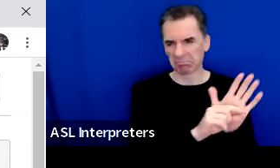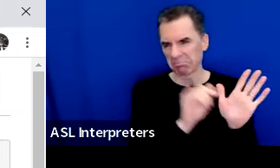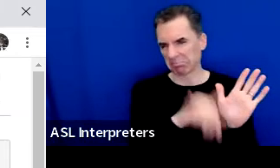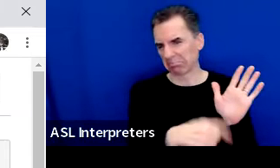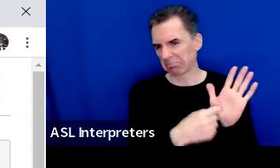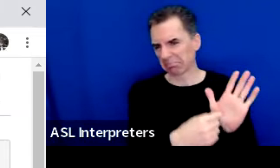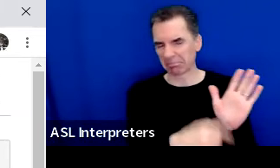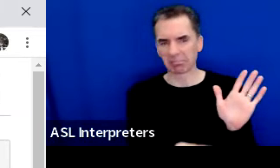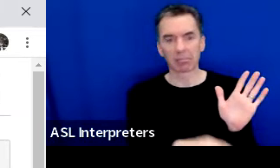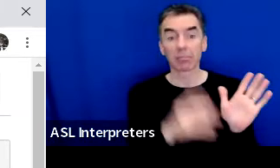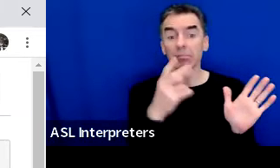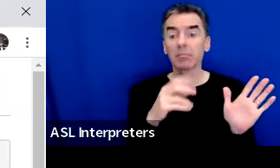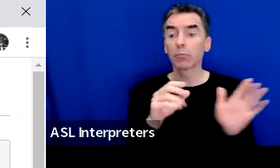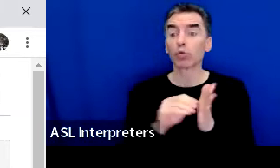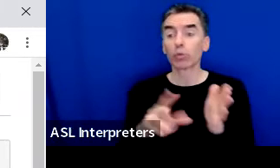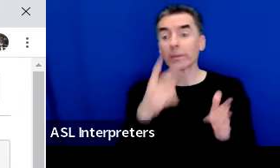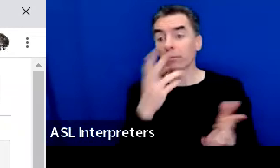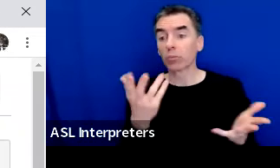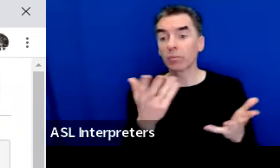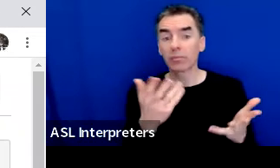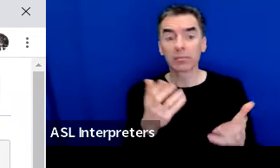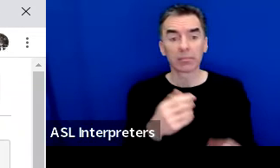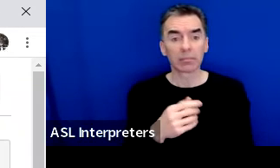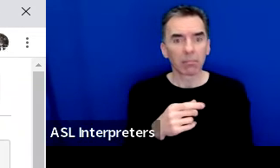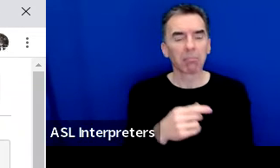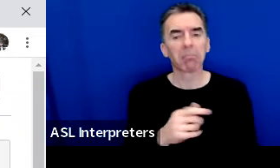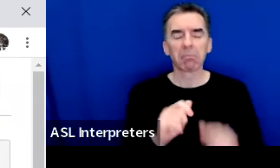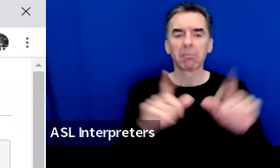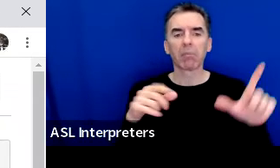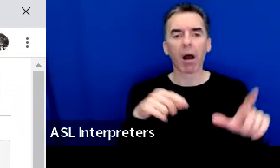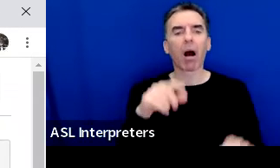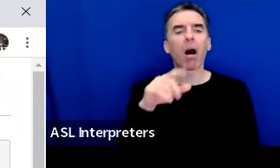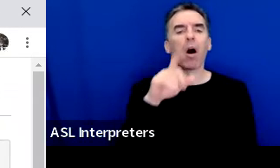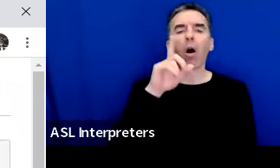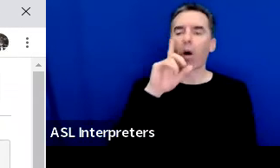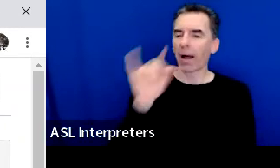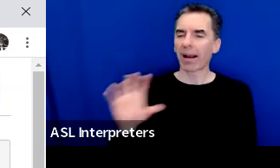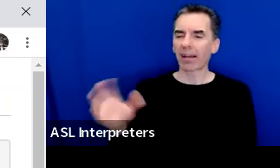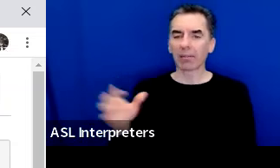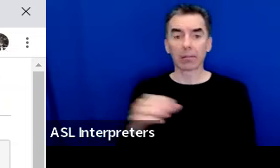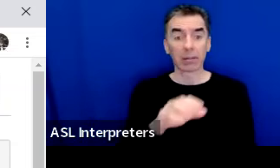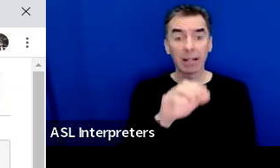They're just going to see this, it feels like canvas. They don't know what the words LTI mean, and that's fine. I never even tell them.